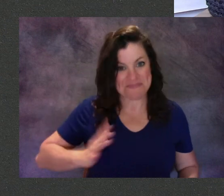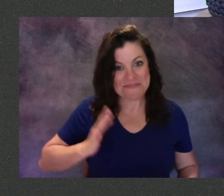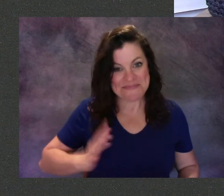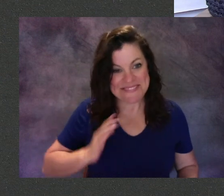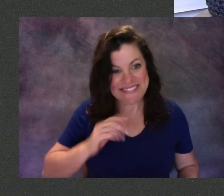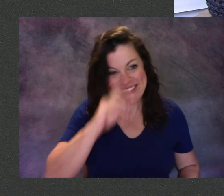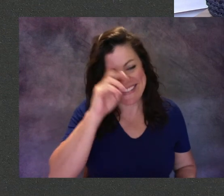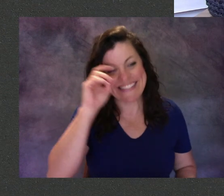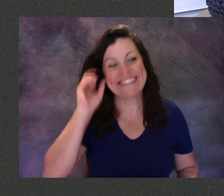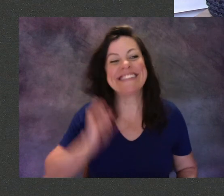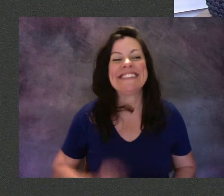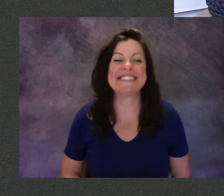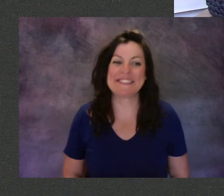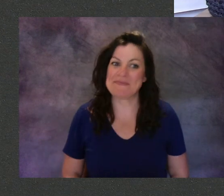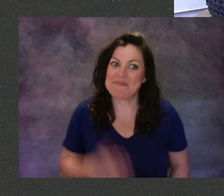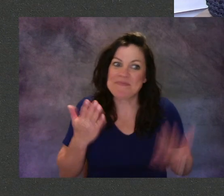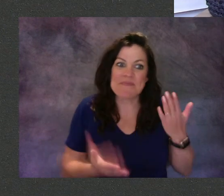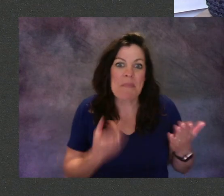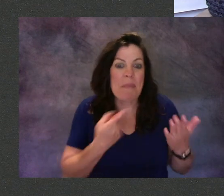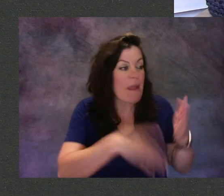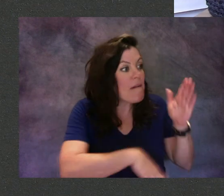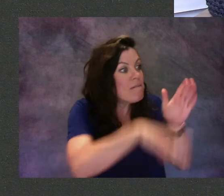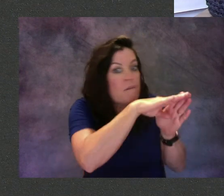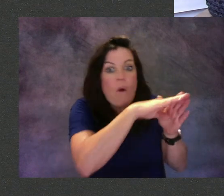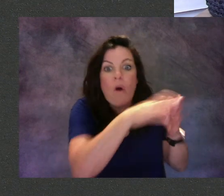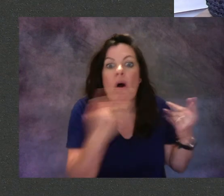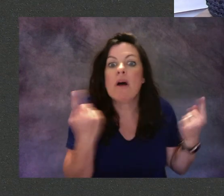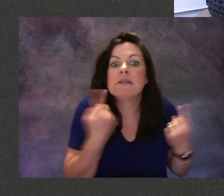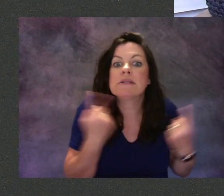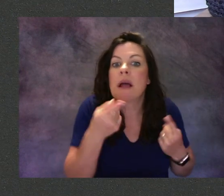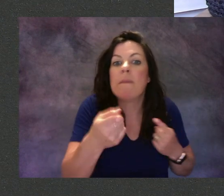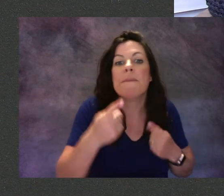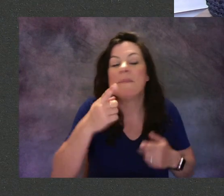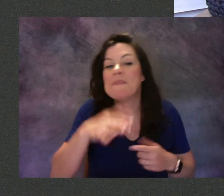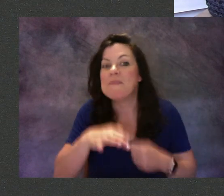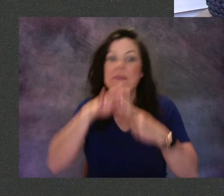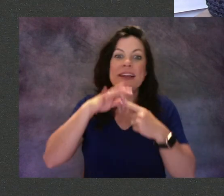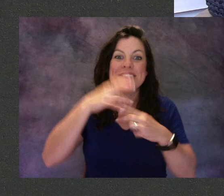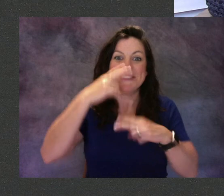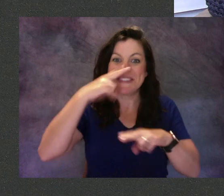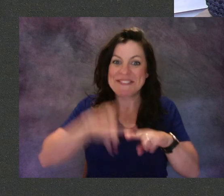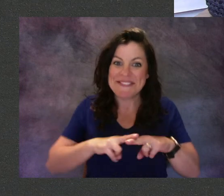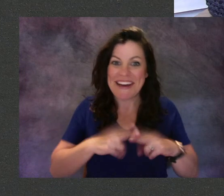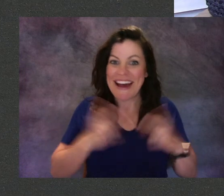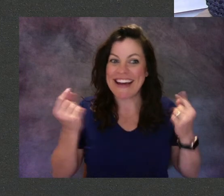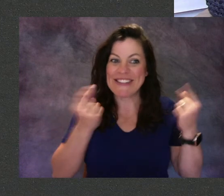and do something special and reward yourself for being such a good friend. I had so much fun with you guys today,